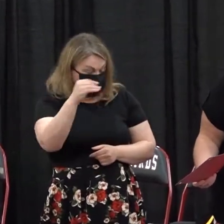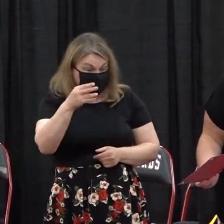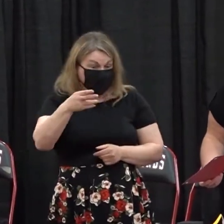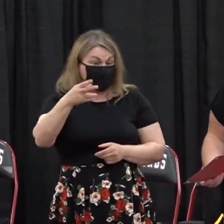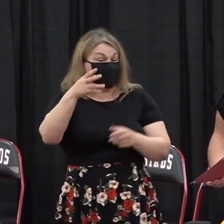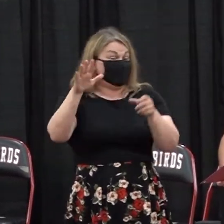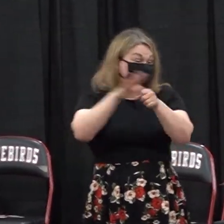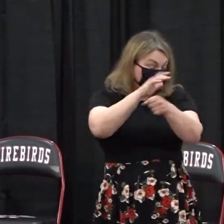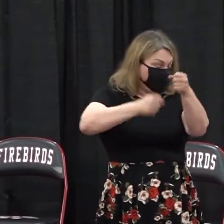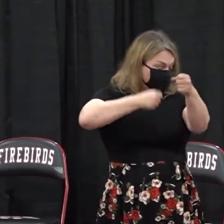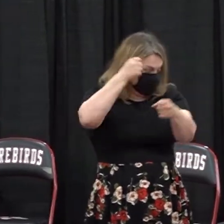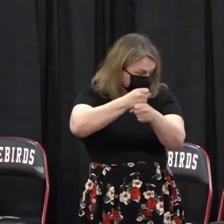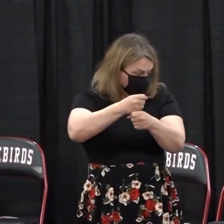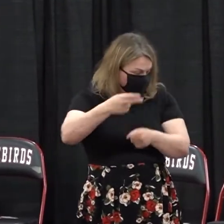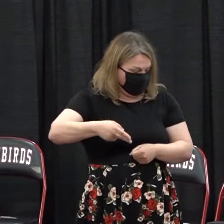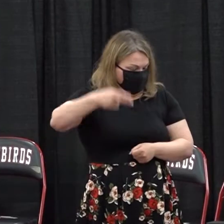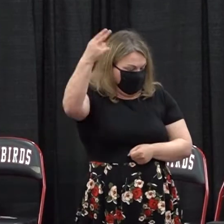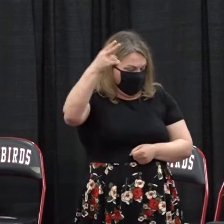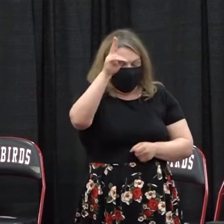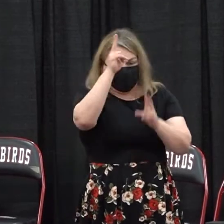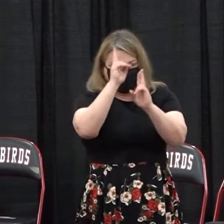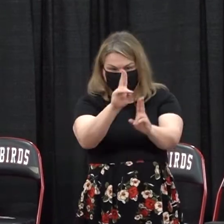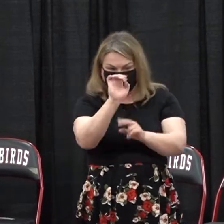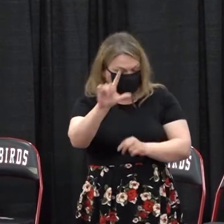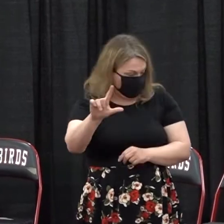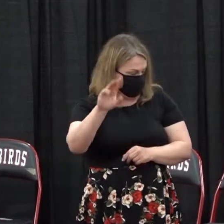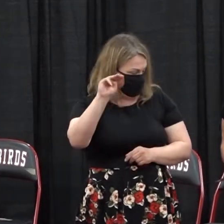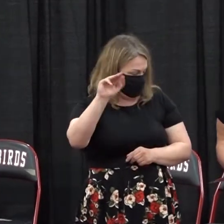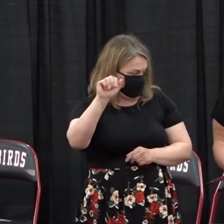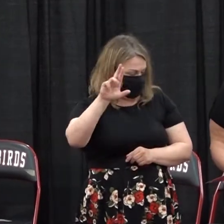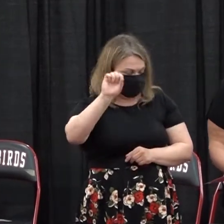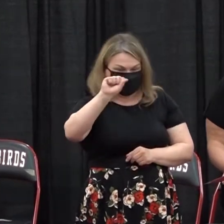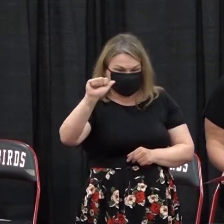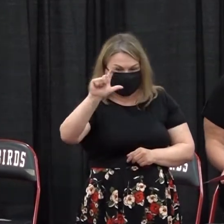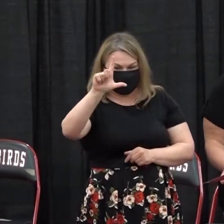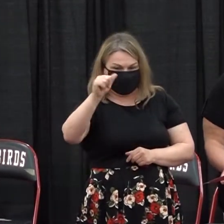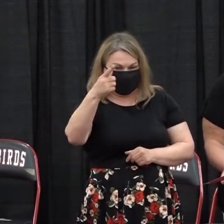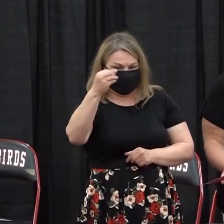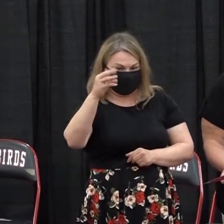The next student is also full year high honor roll.